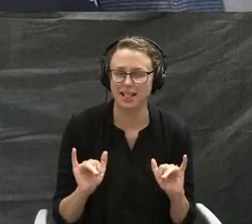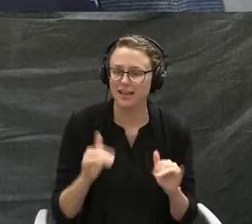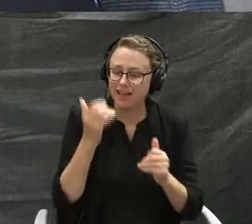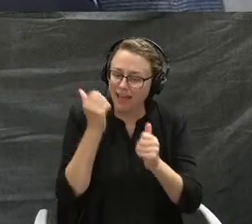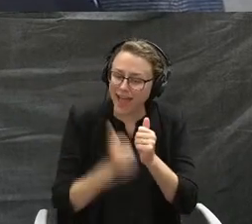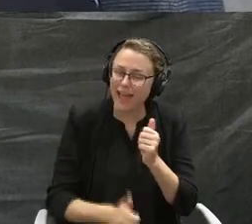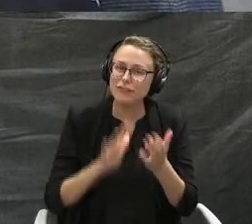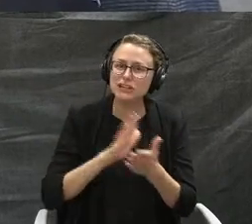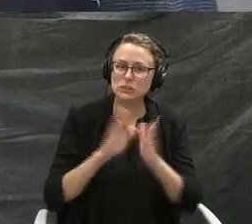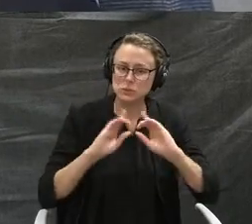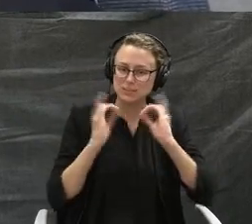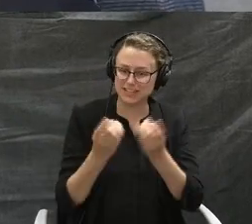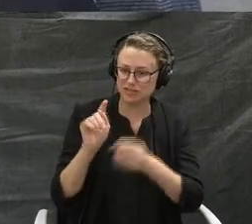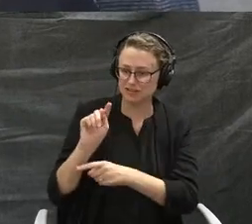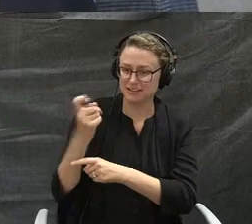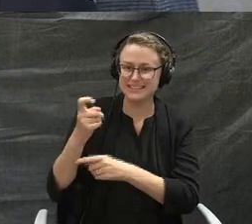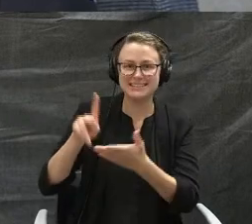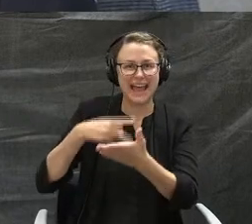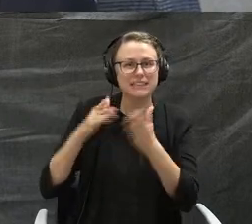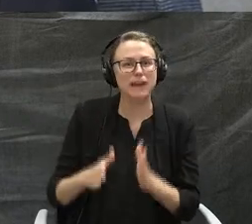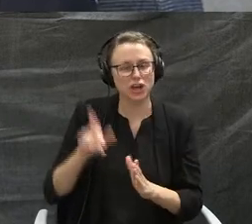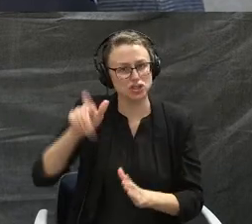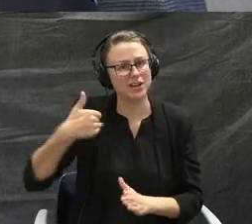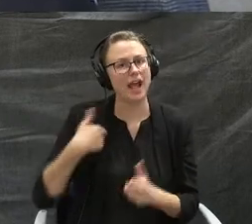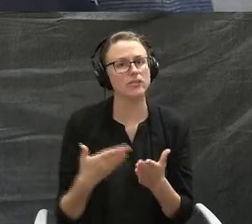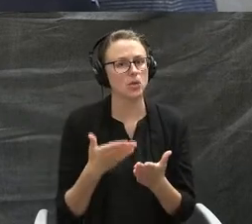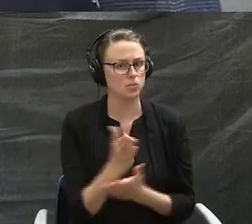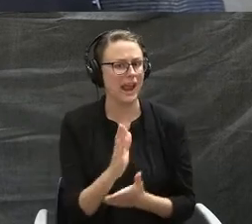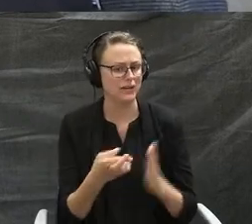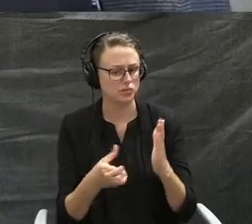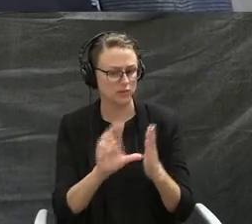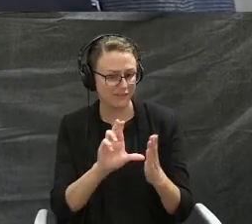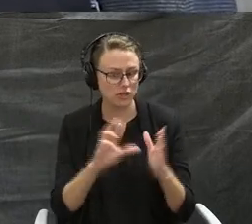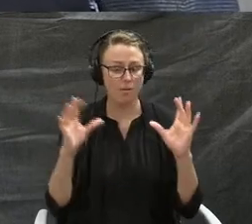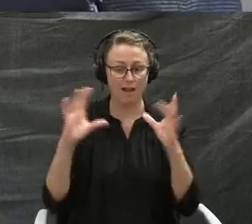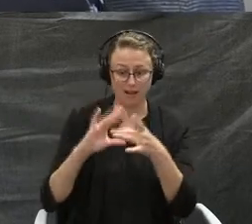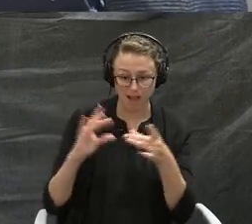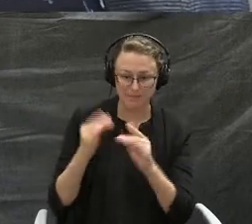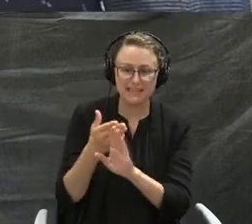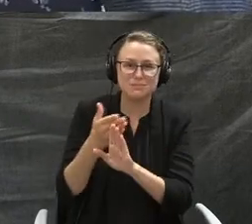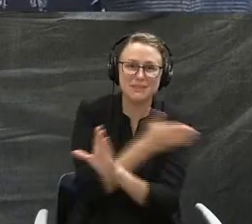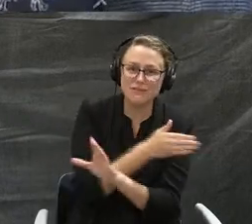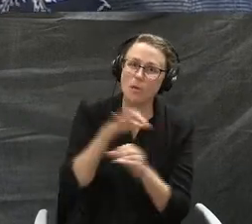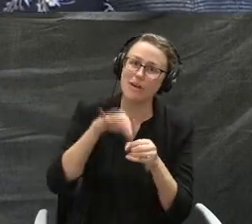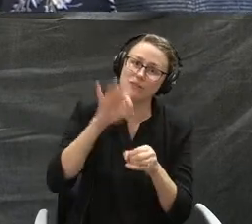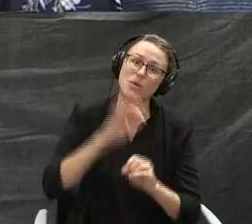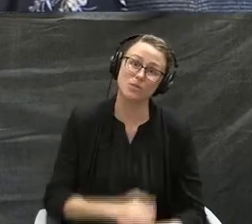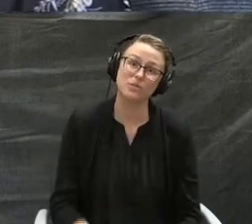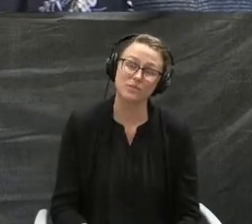taxpayer should have the right to review these plans and make comments before the board votes. These unusual circumstances